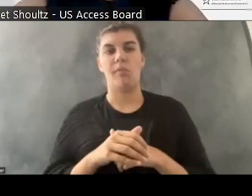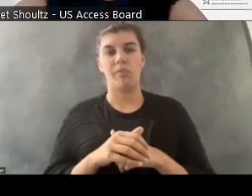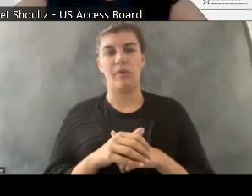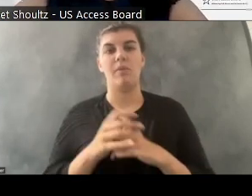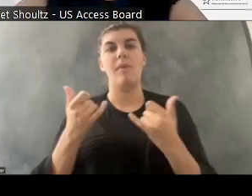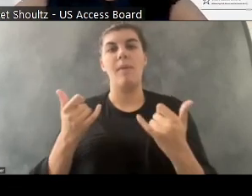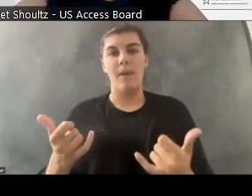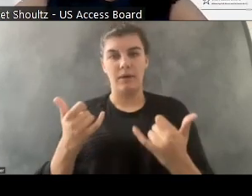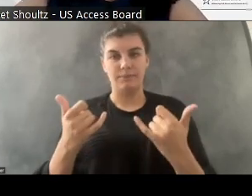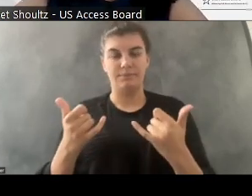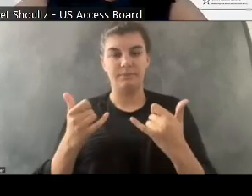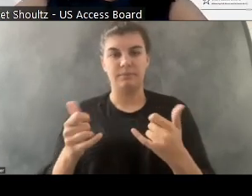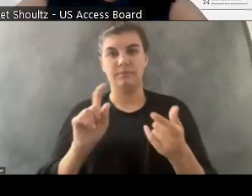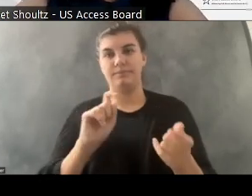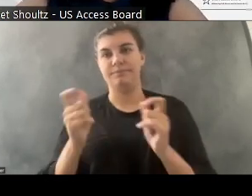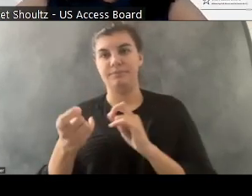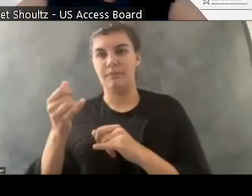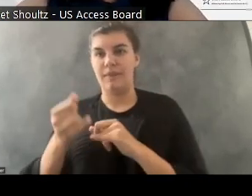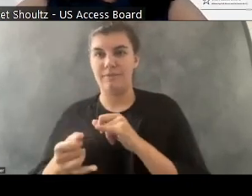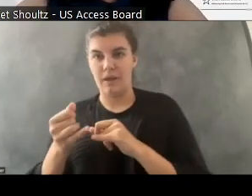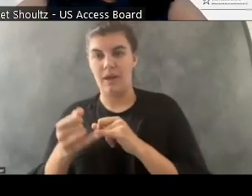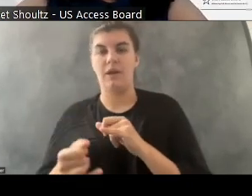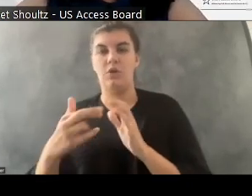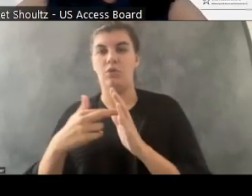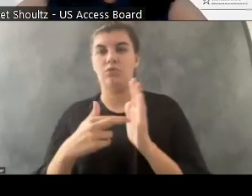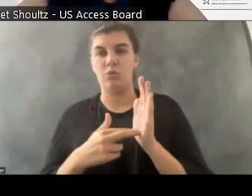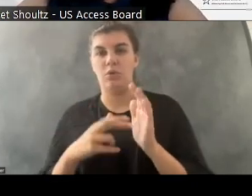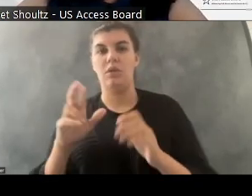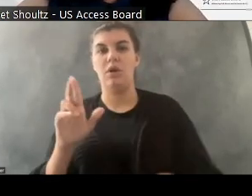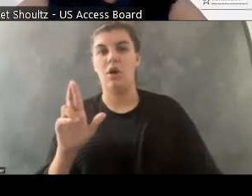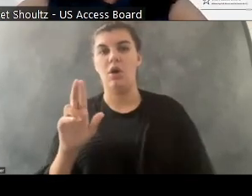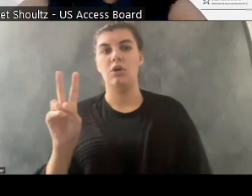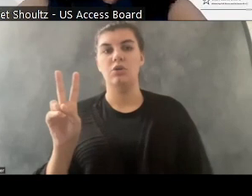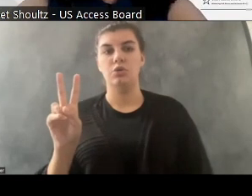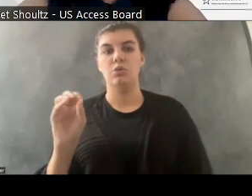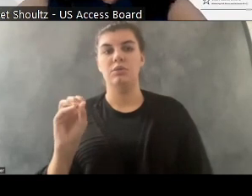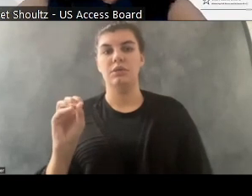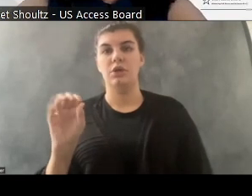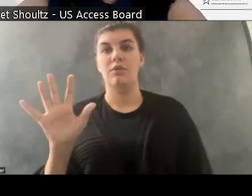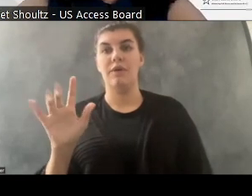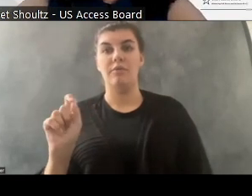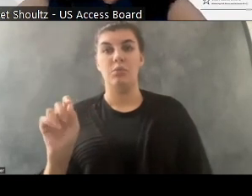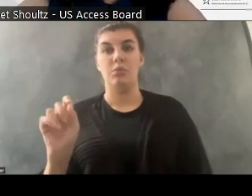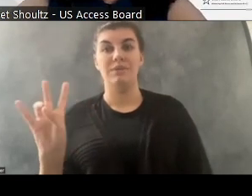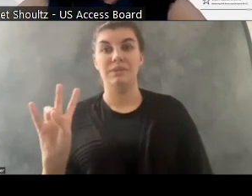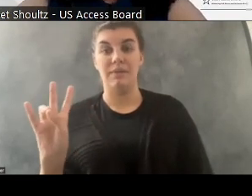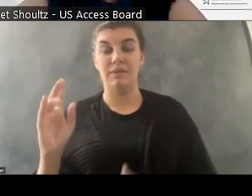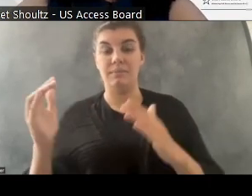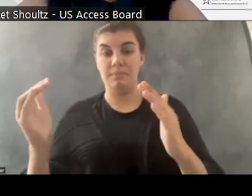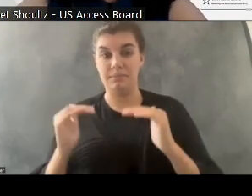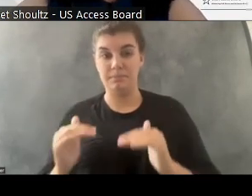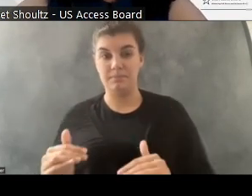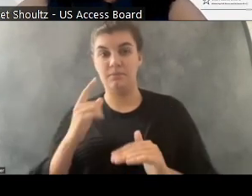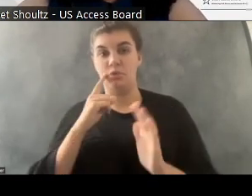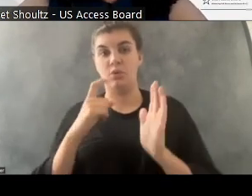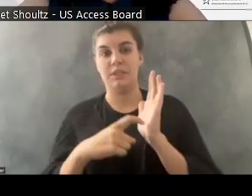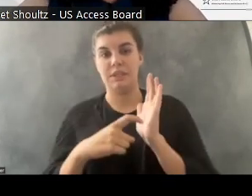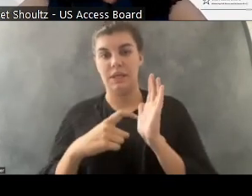We now in the final rule have a provision at R205.7 for detectable warning surfaces